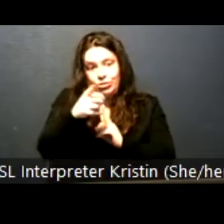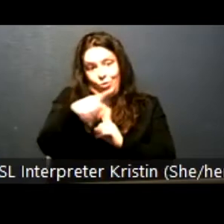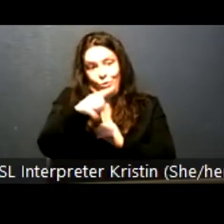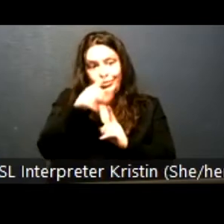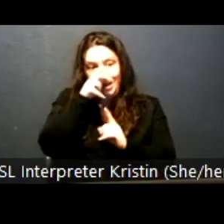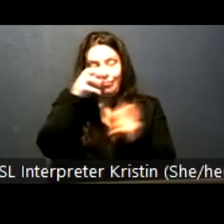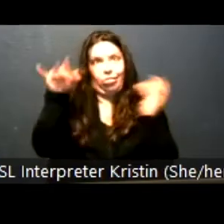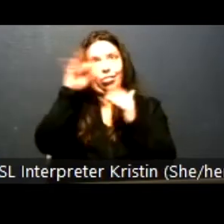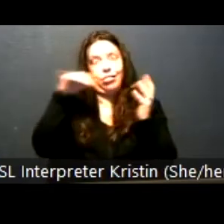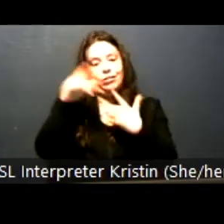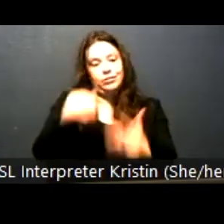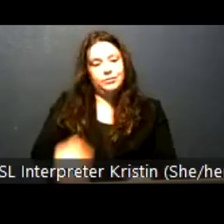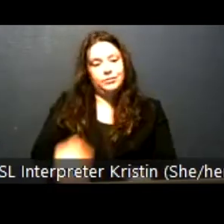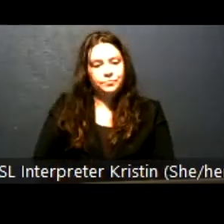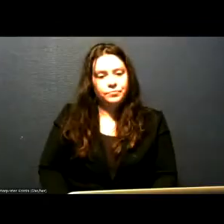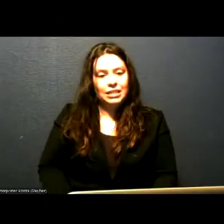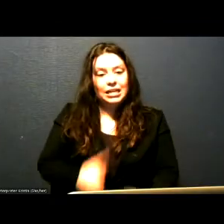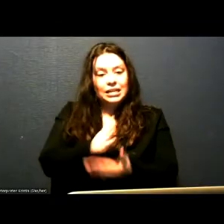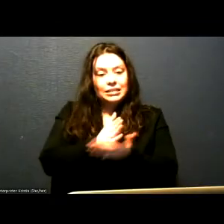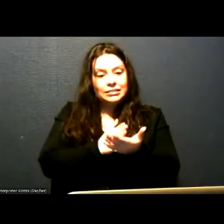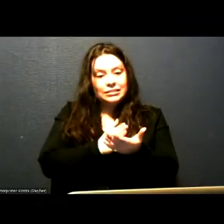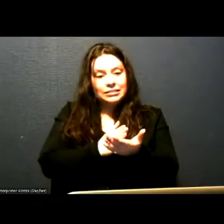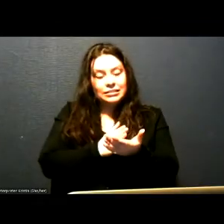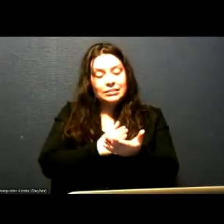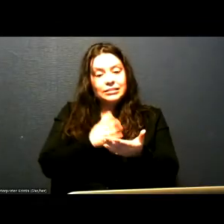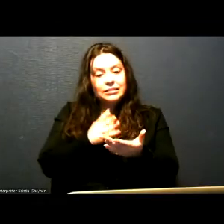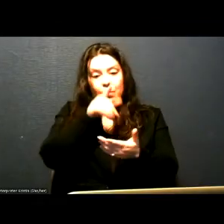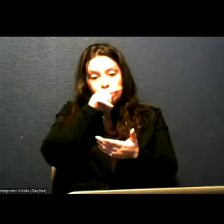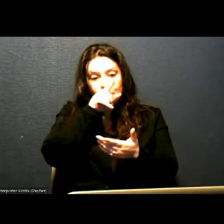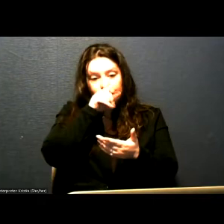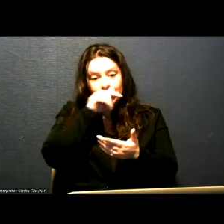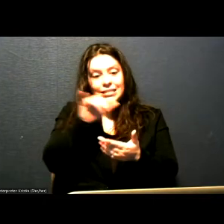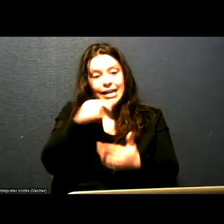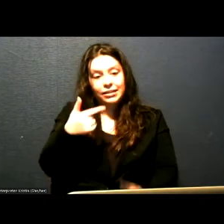to regurgitate what they've just eaten into your hands so gulls are really famous for that